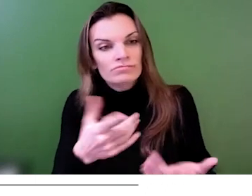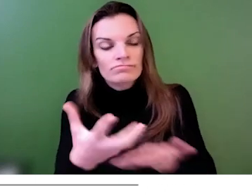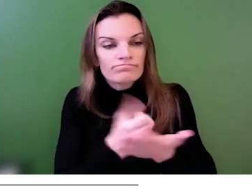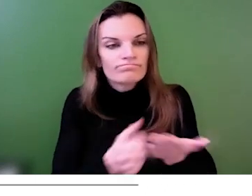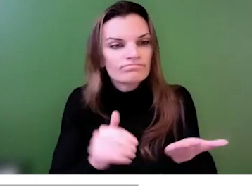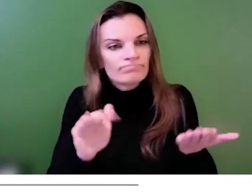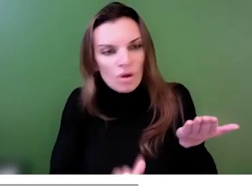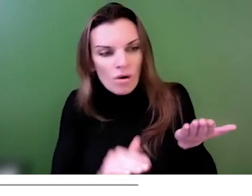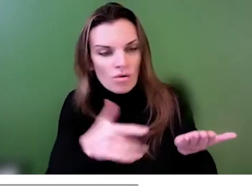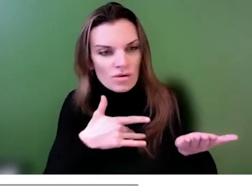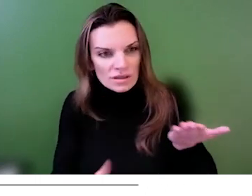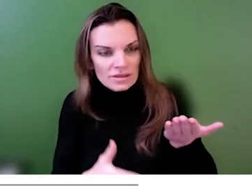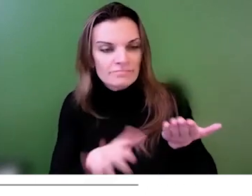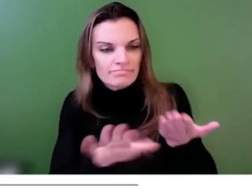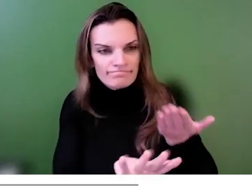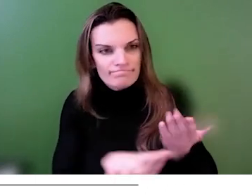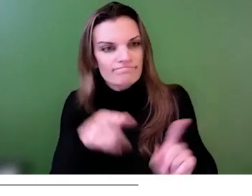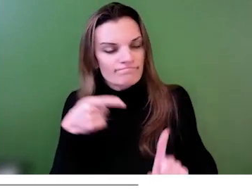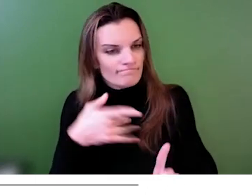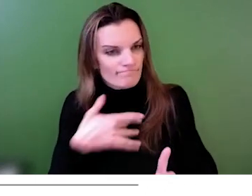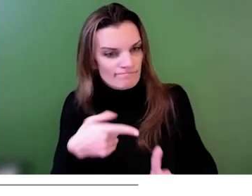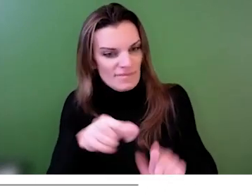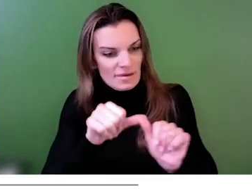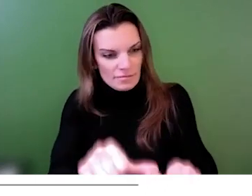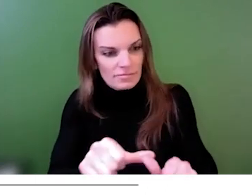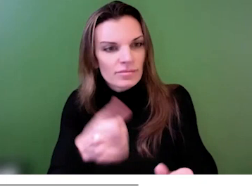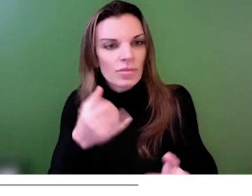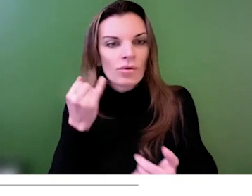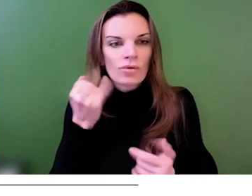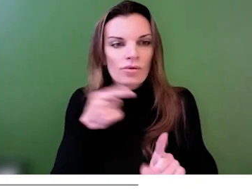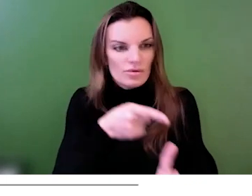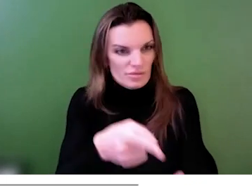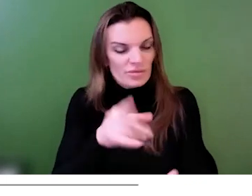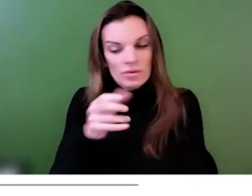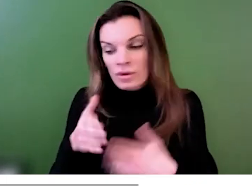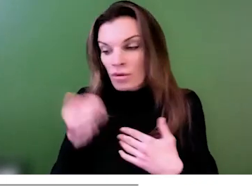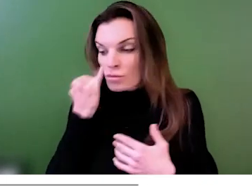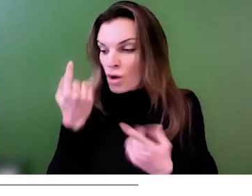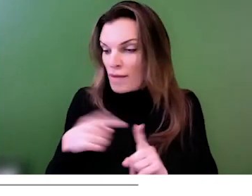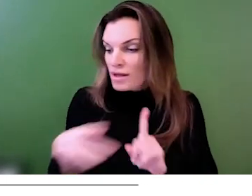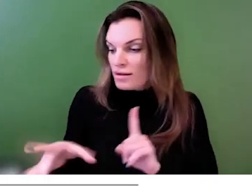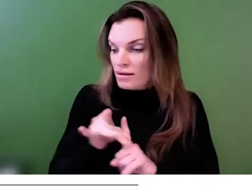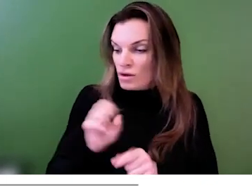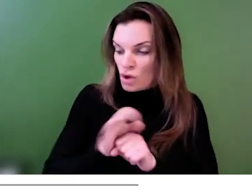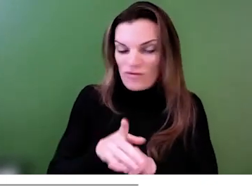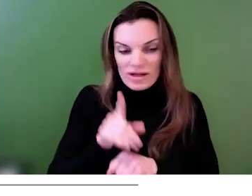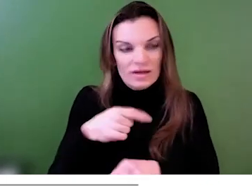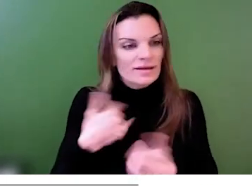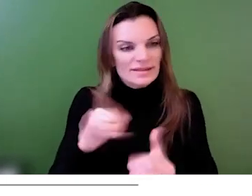And people who were not able to get rest, adequate rest in the early weeks after getting COVID